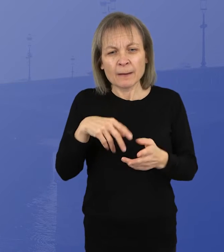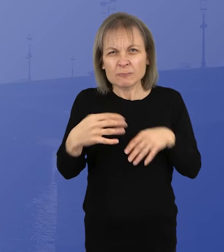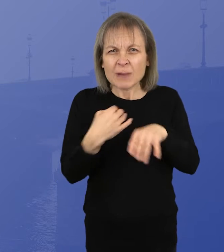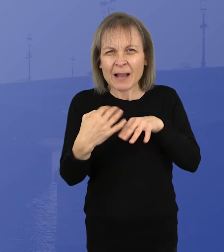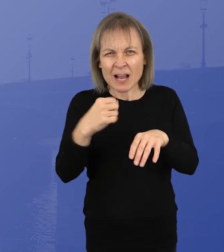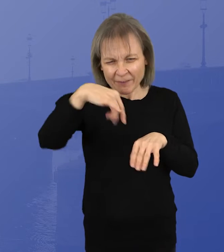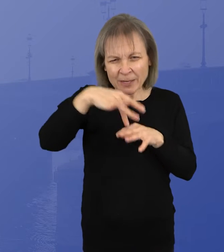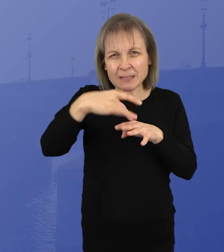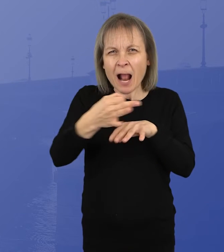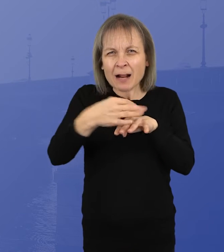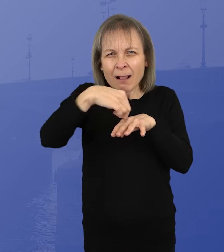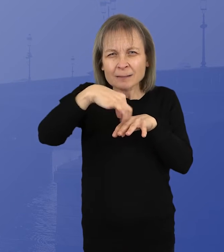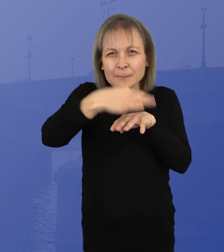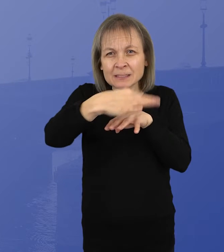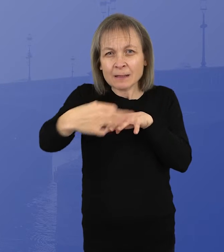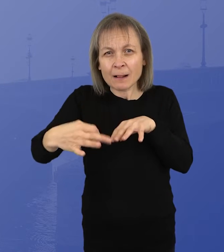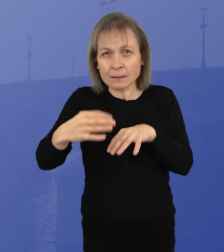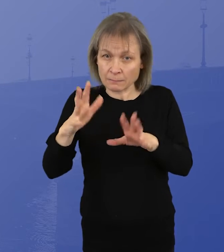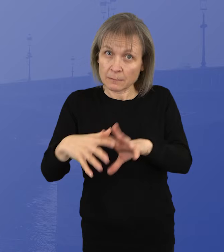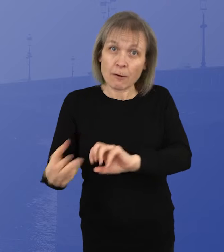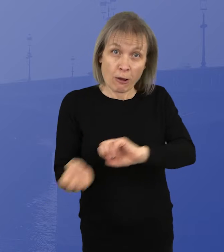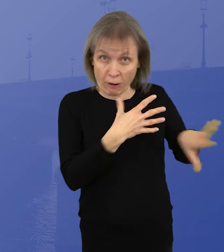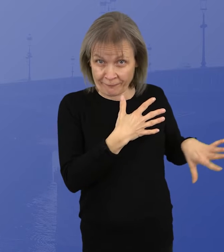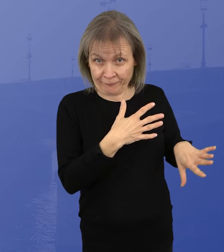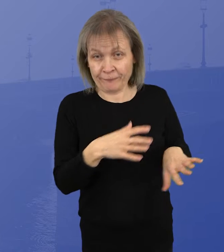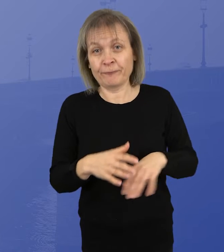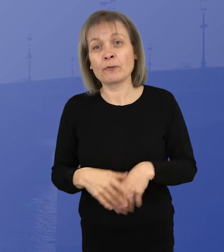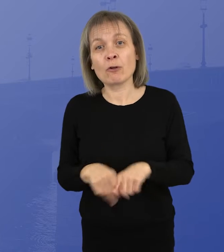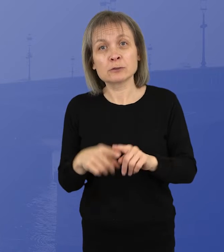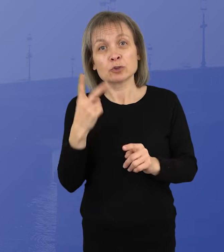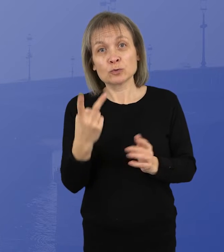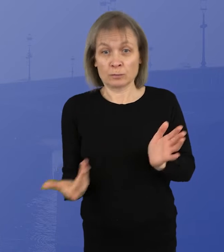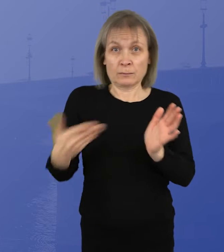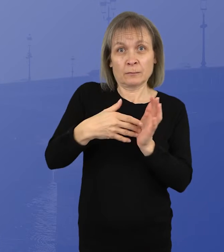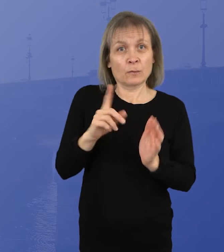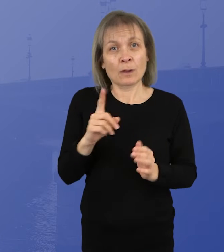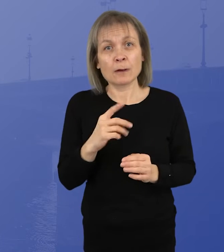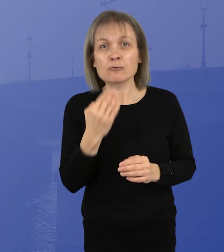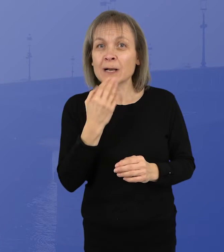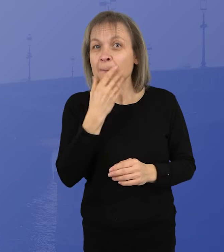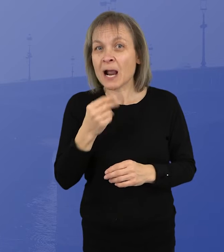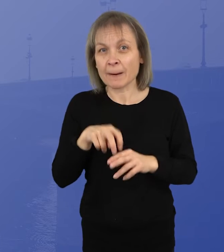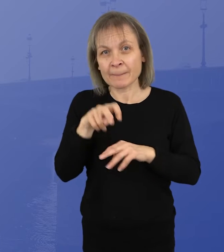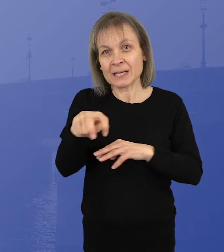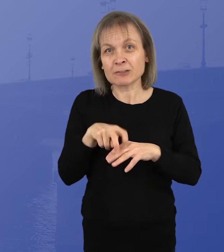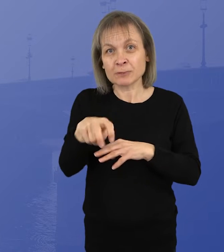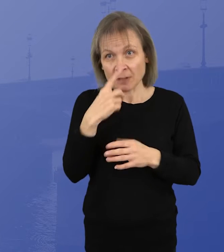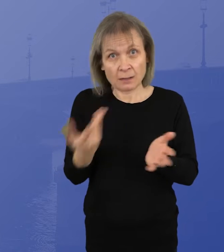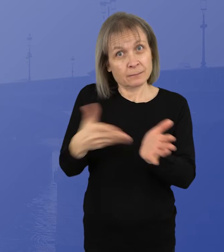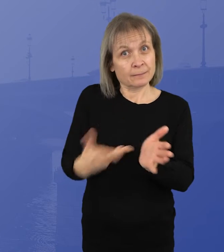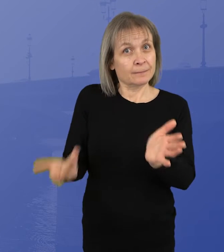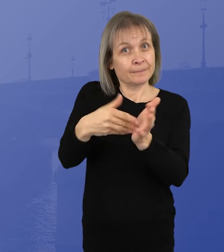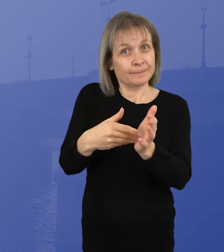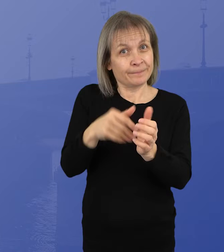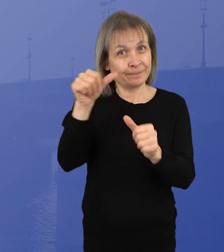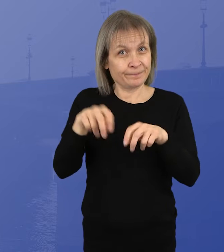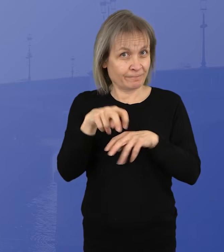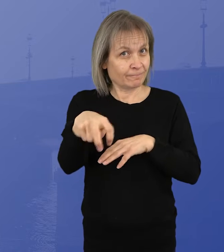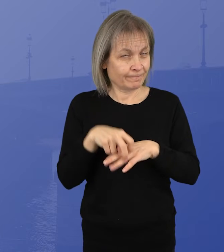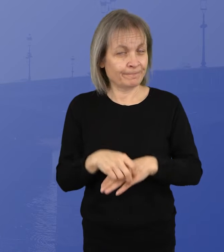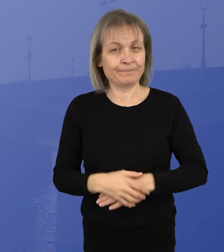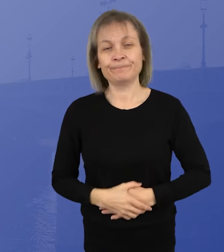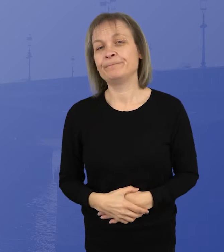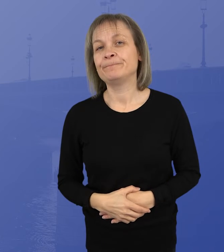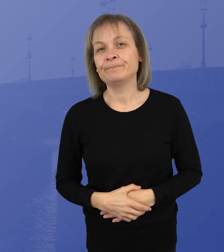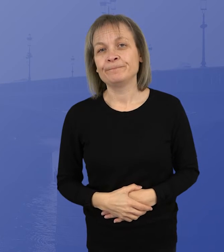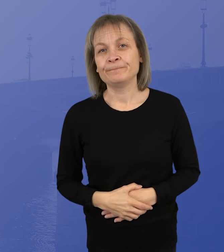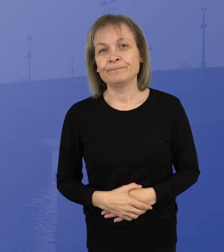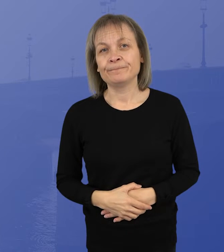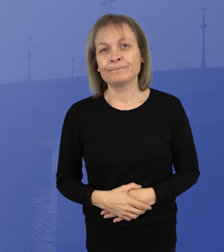the traffic islands could be removed and two new green man pedestrian crossings could be fitted.